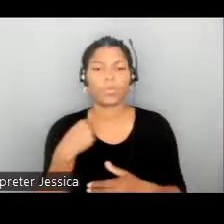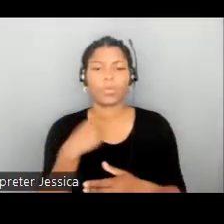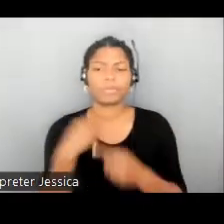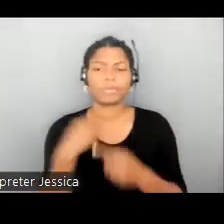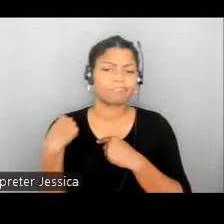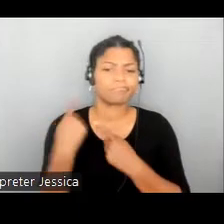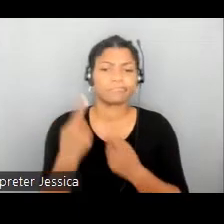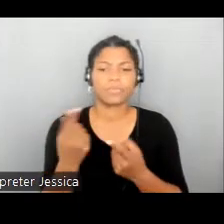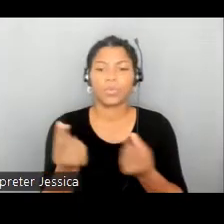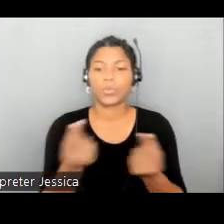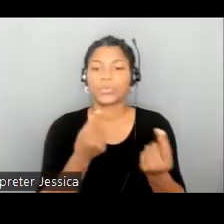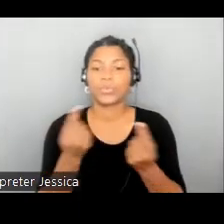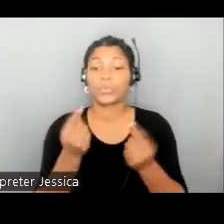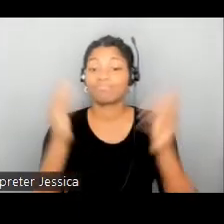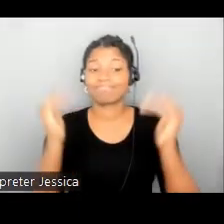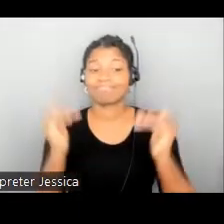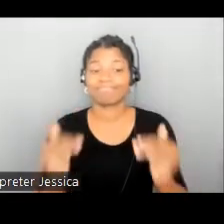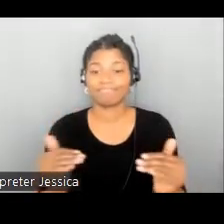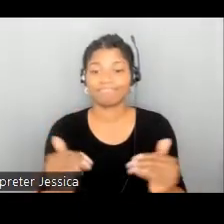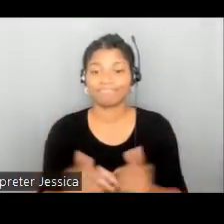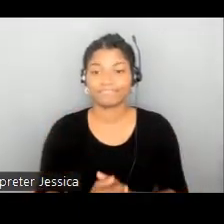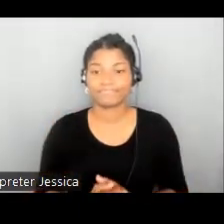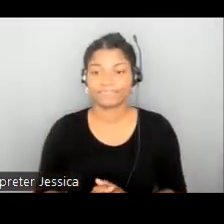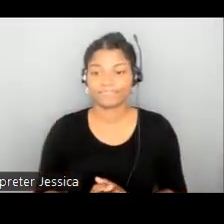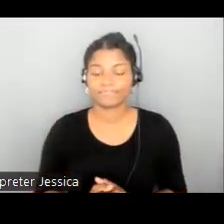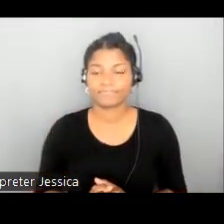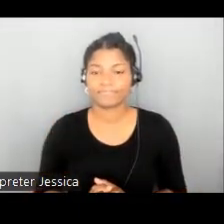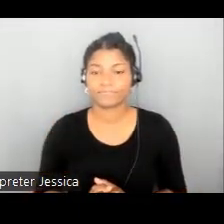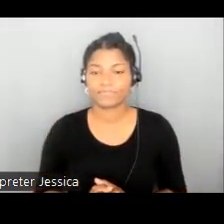Next slide please.